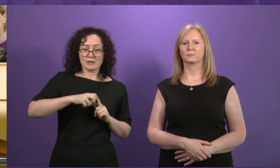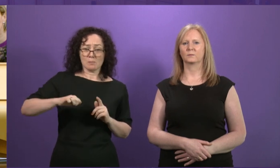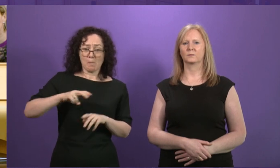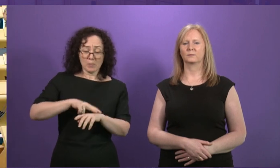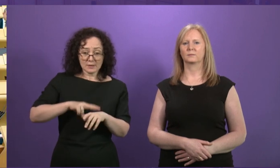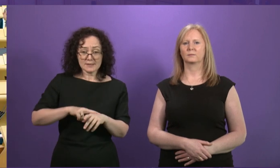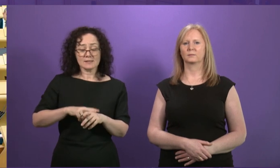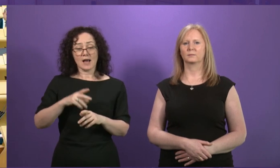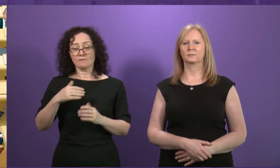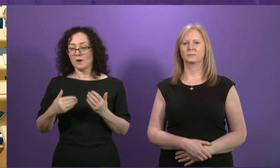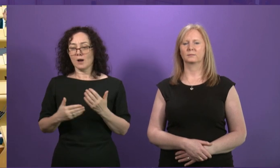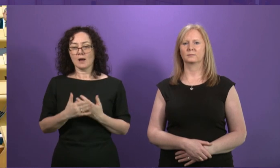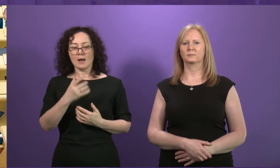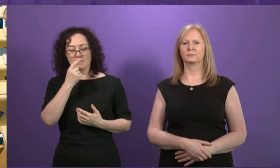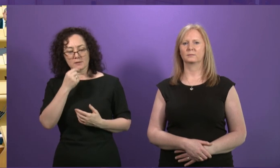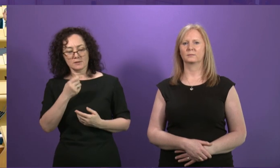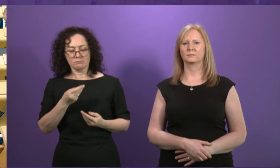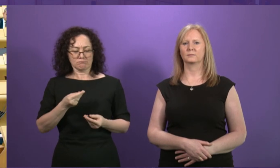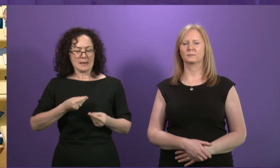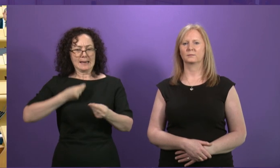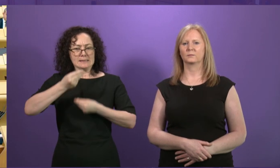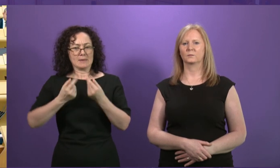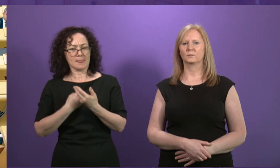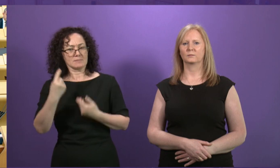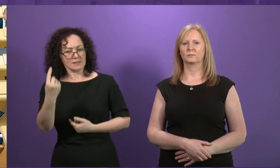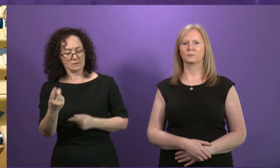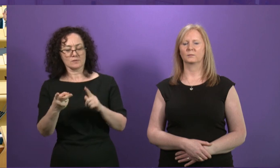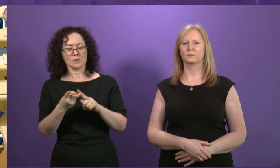have as much integration on the use of resources as possible and that we put in place the right